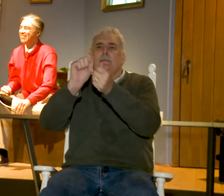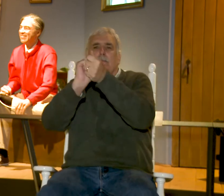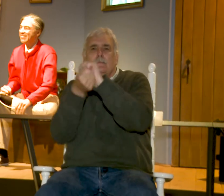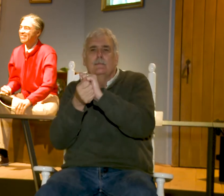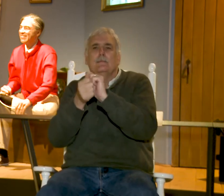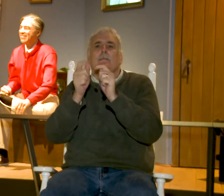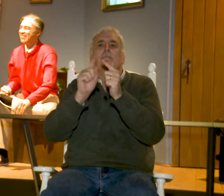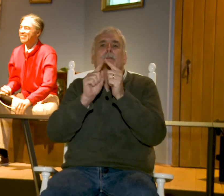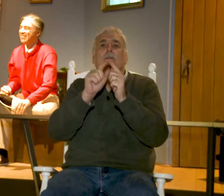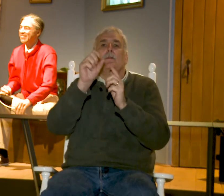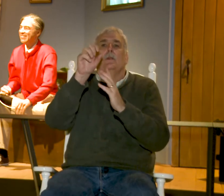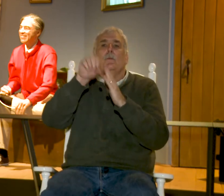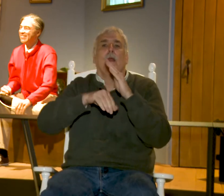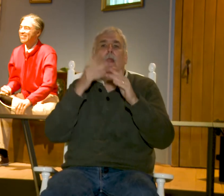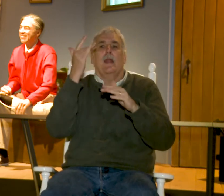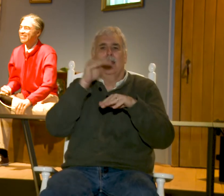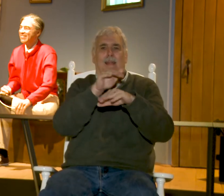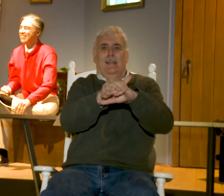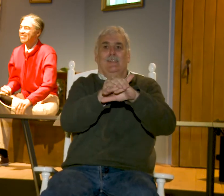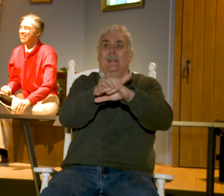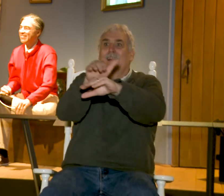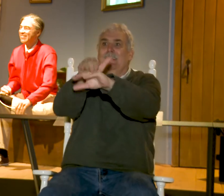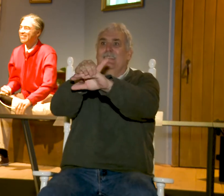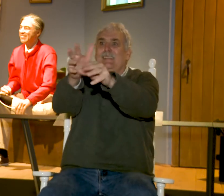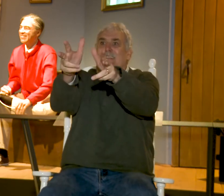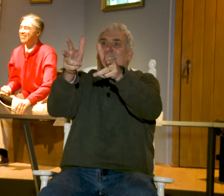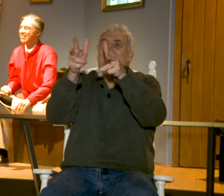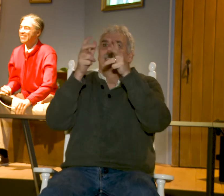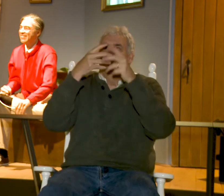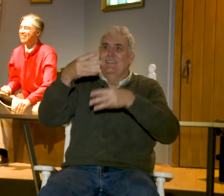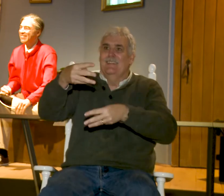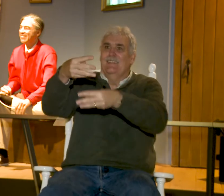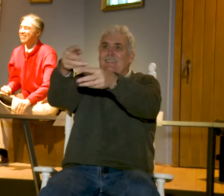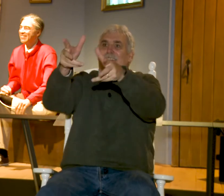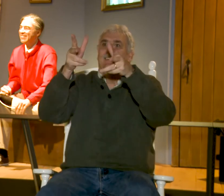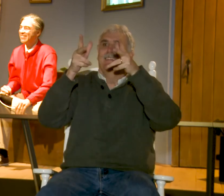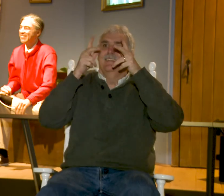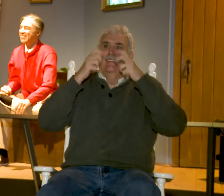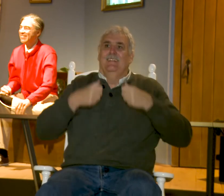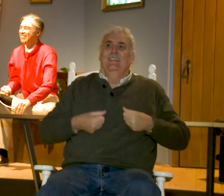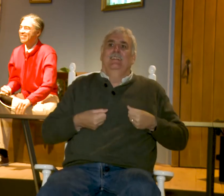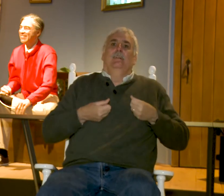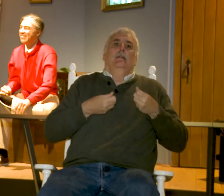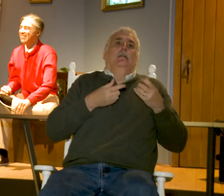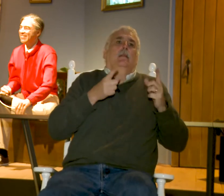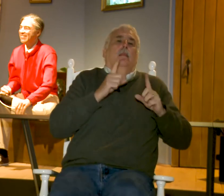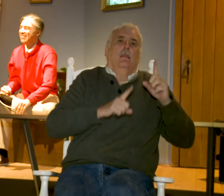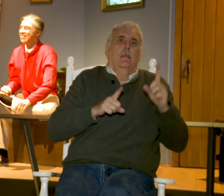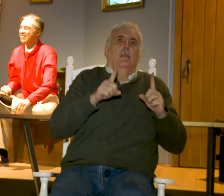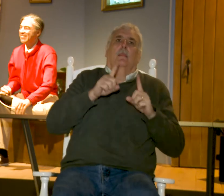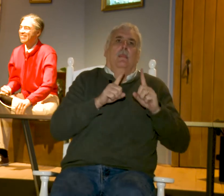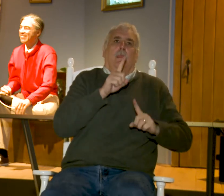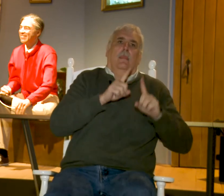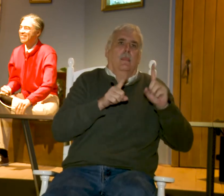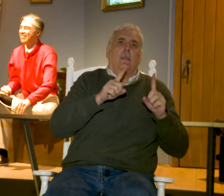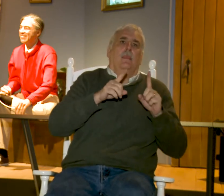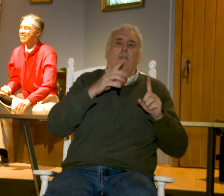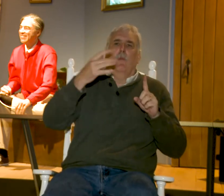Signers were reading the teleprompter's English script then trying to change it to American Sign Language.